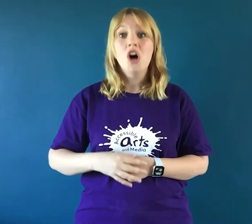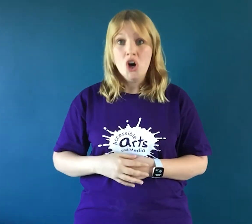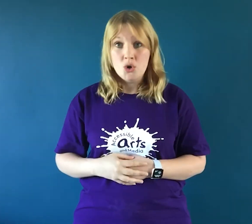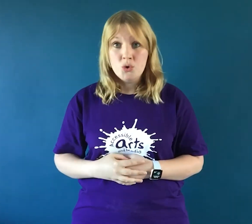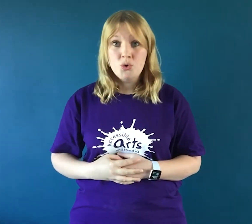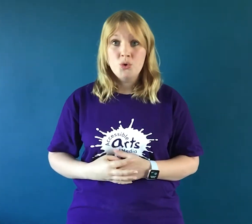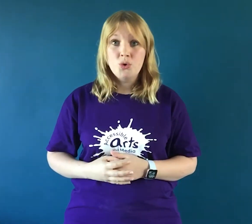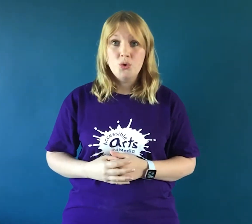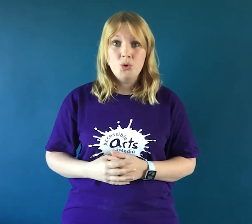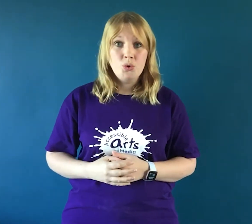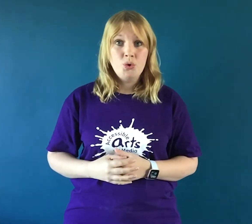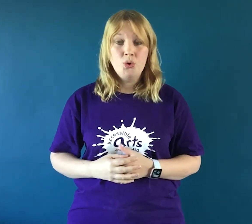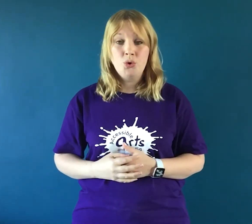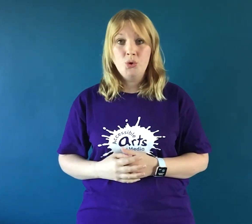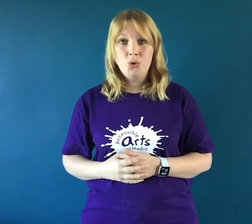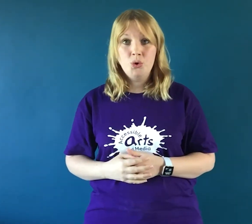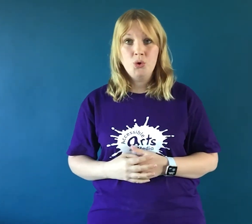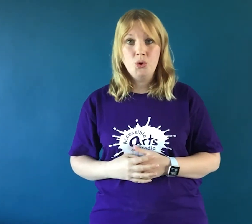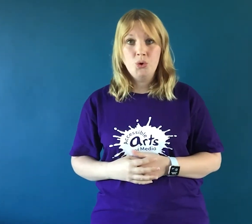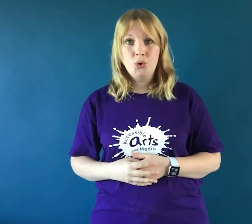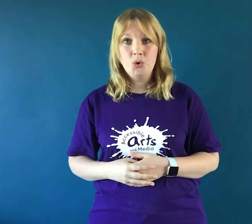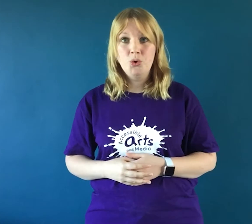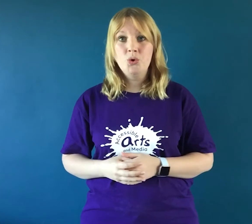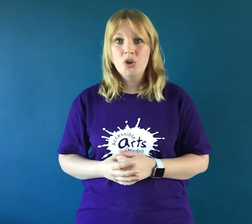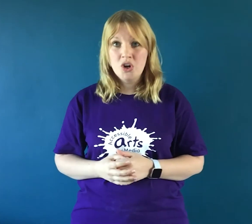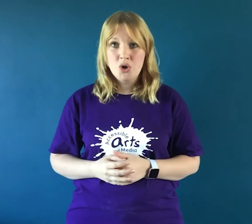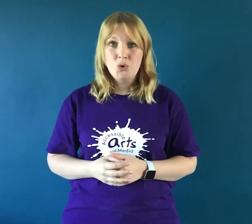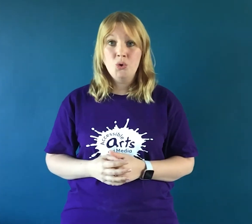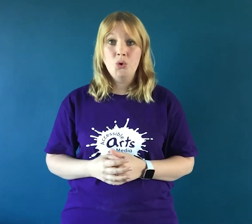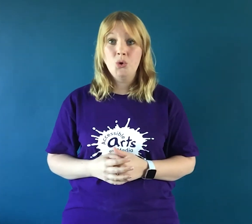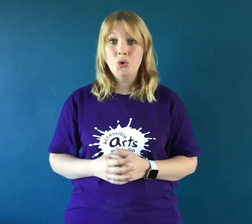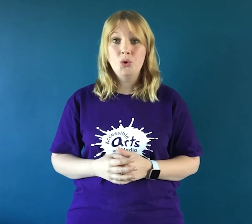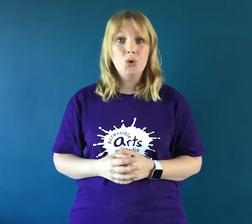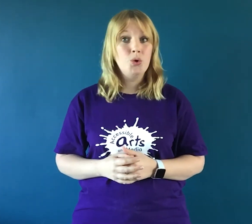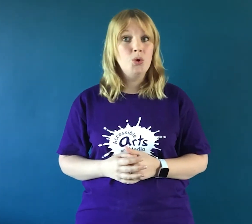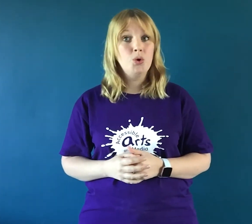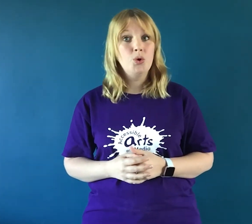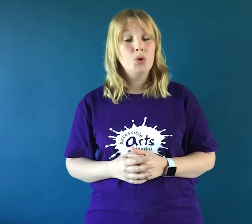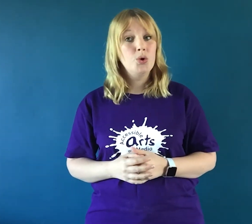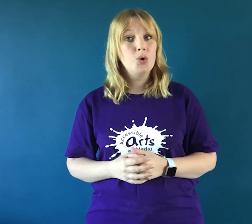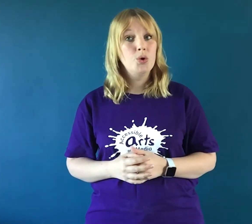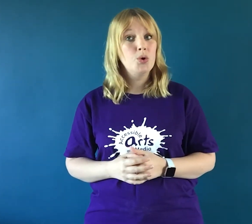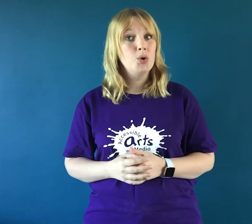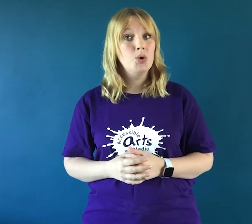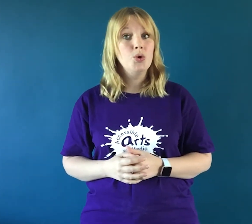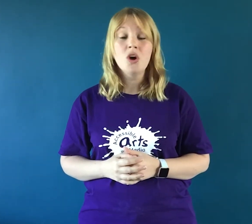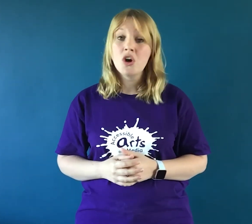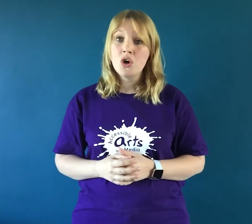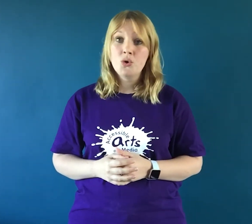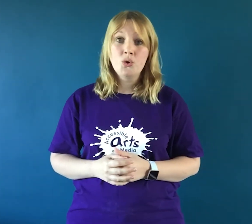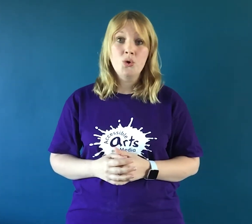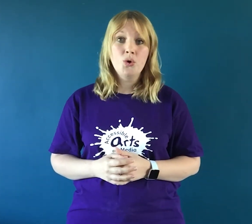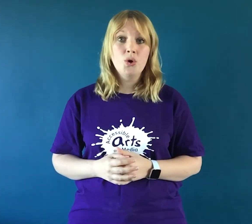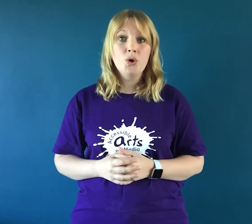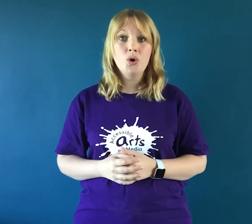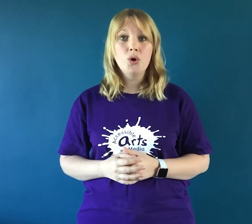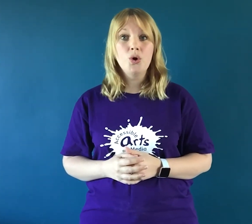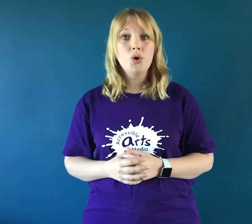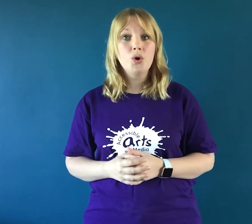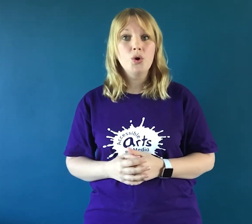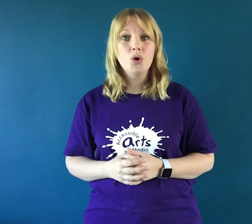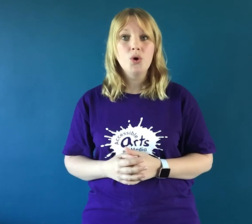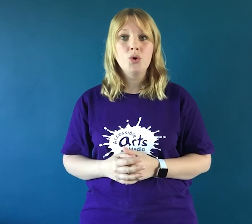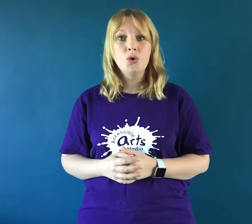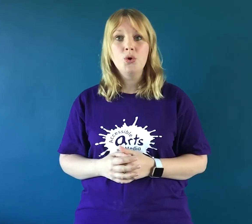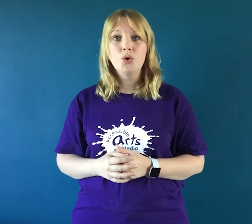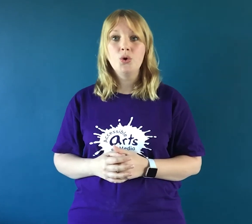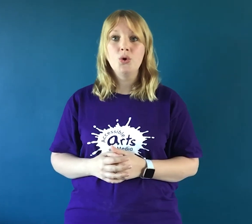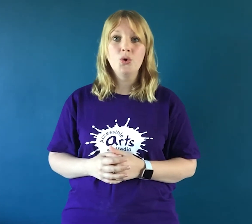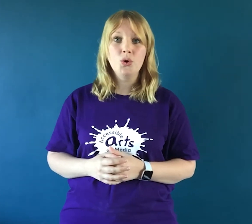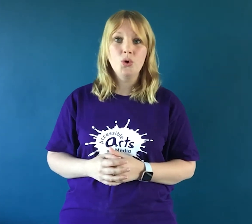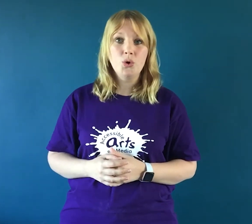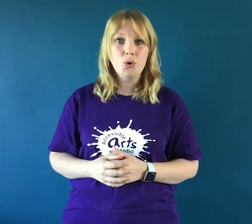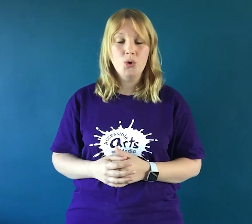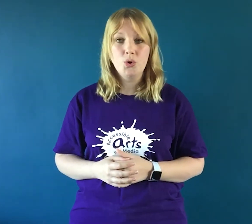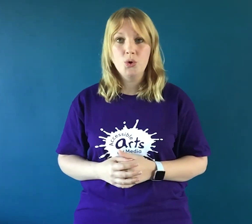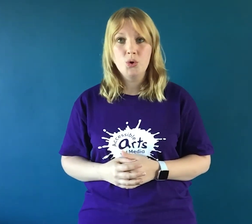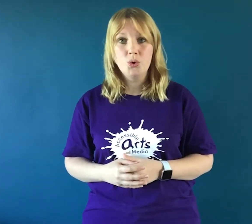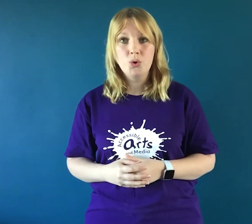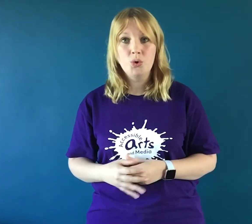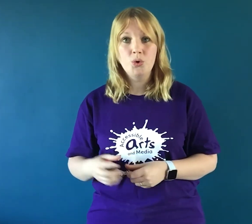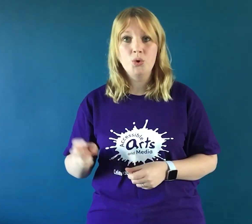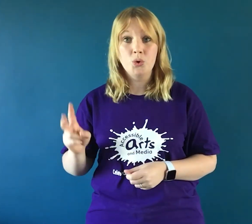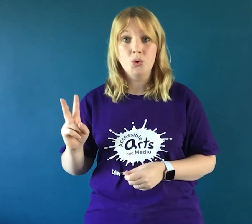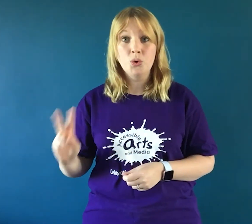Oo, oo, oo. Oo, oo, oo. Oo, oo, oo, oo, oo, oo, oo, oo, oo.